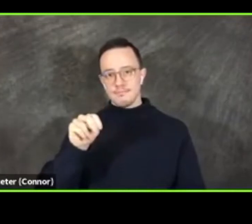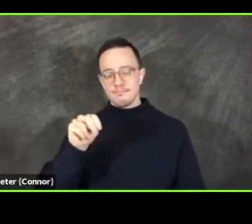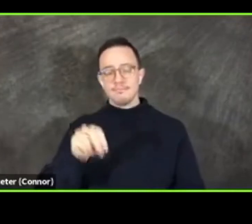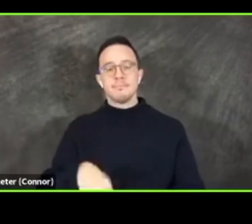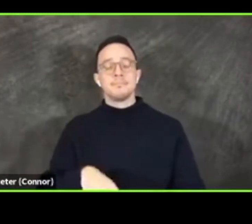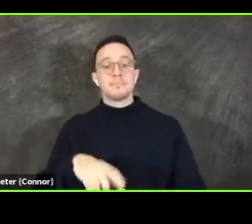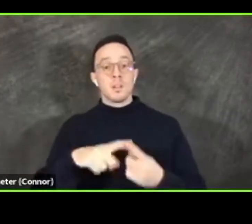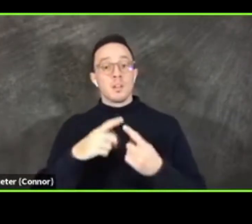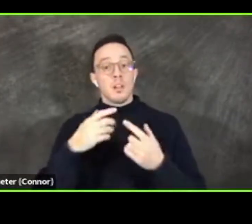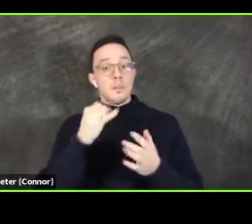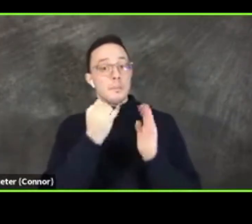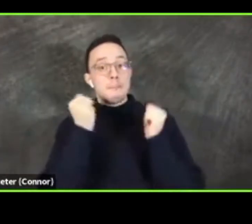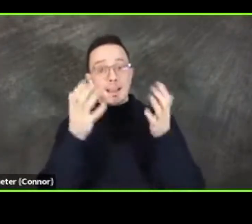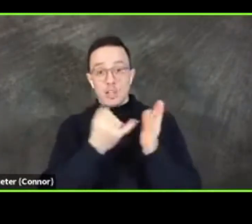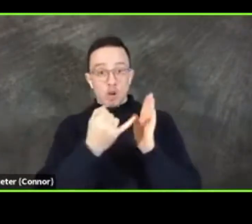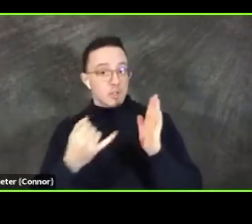TO SHARE OUR LAND ACKNOWLEDGMENT “LANGUAGE” AND/OR